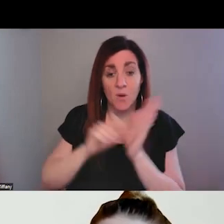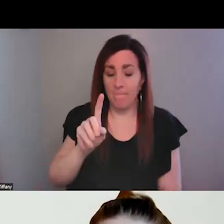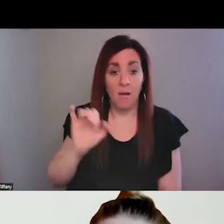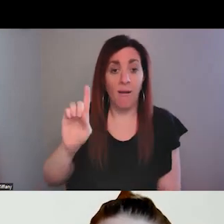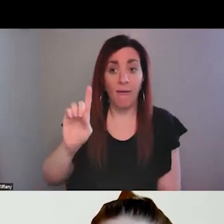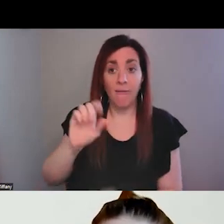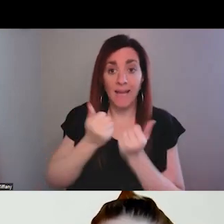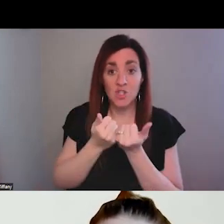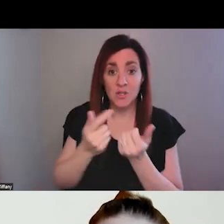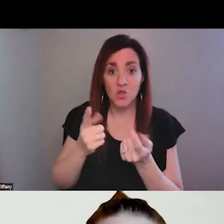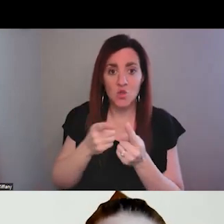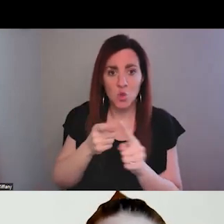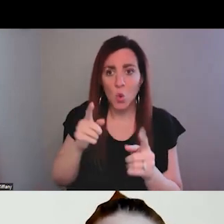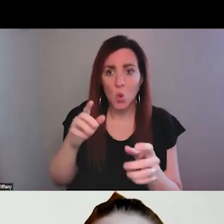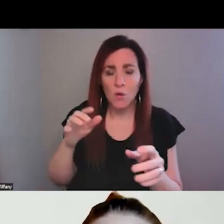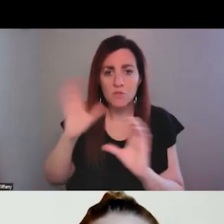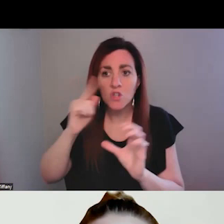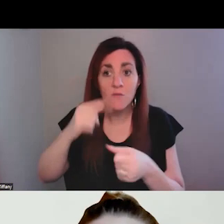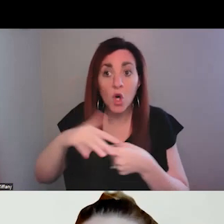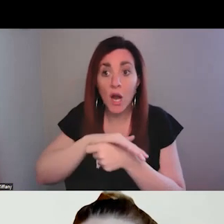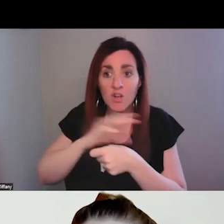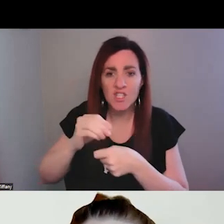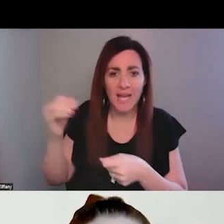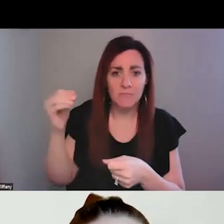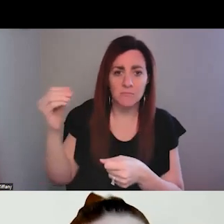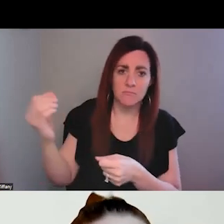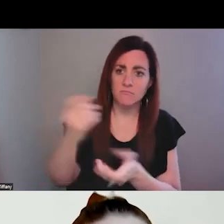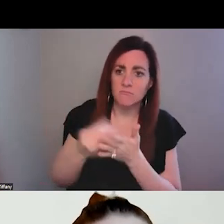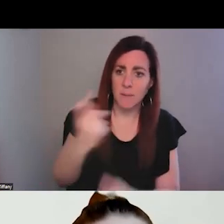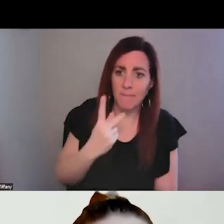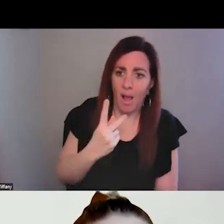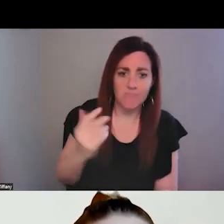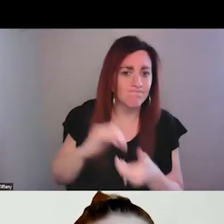MOBILE CRISIS. SO THAT PAIRS VERY WELL WITH WHAT TOM WAS JUST